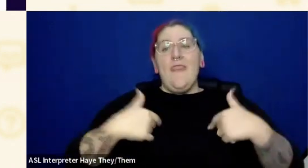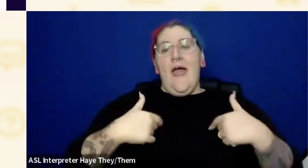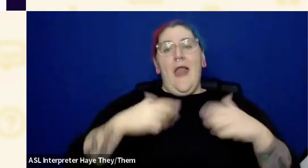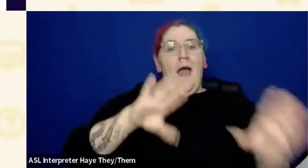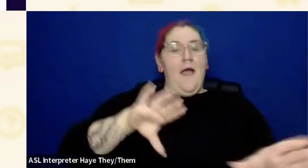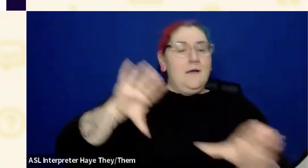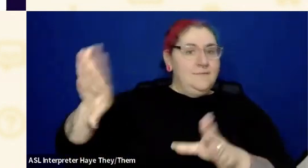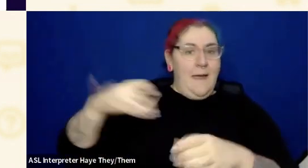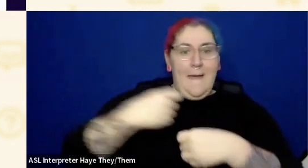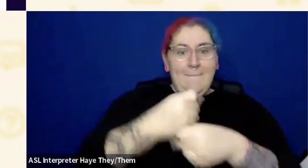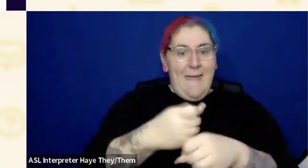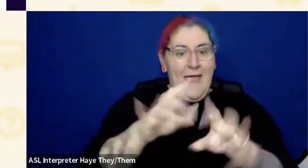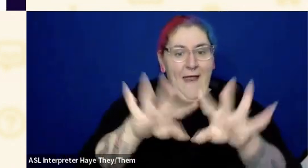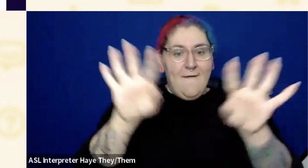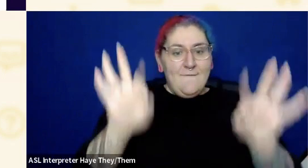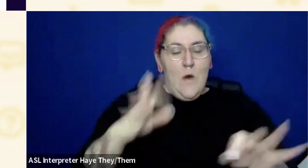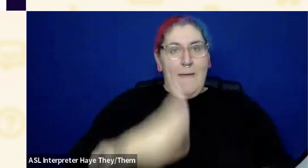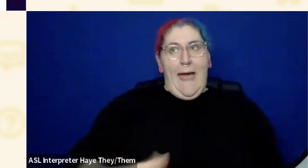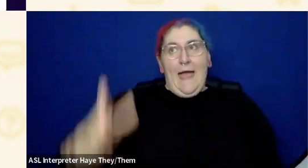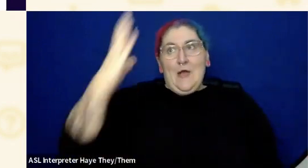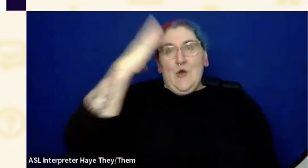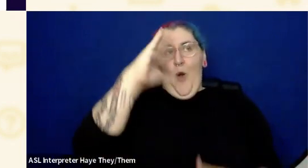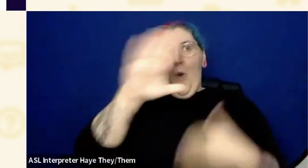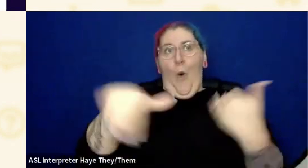there are some field settings that I need to pay attention to.